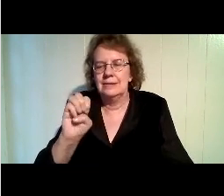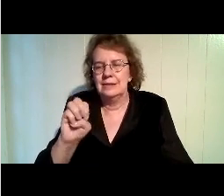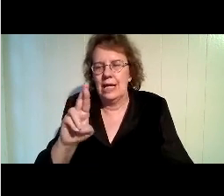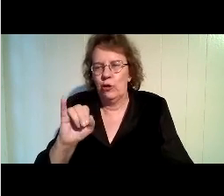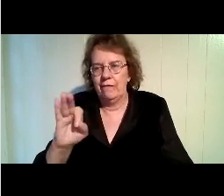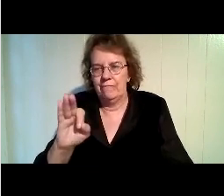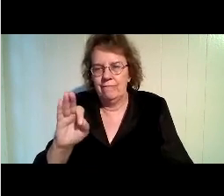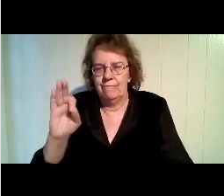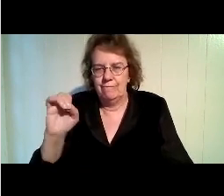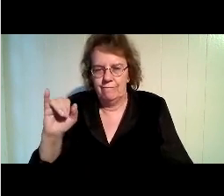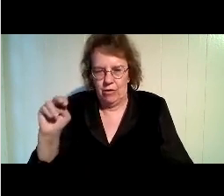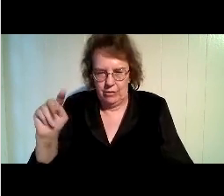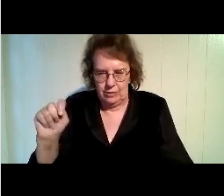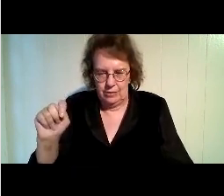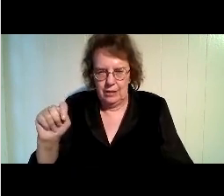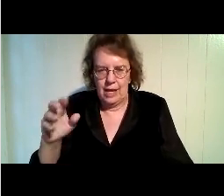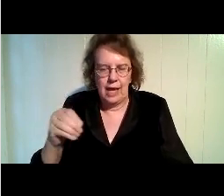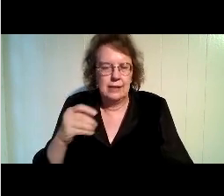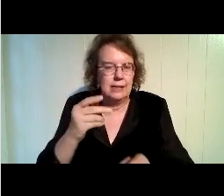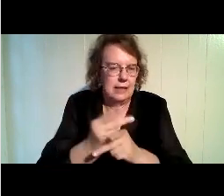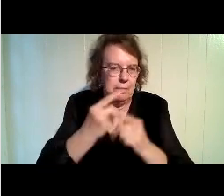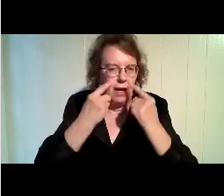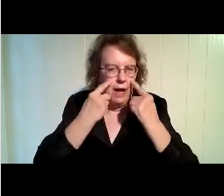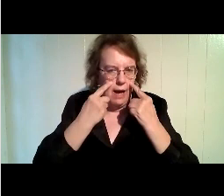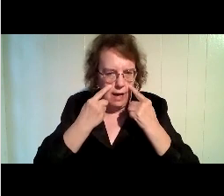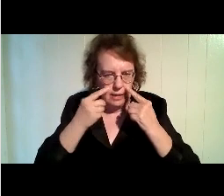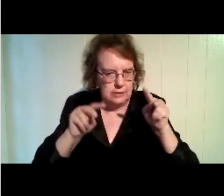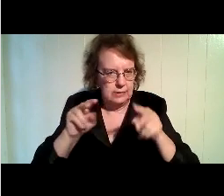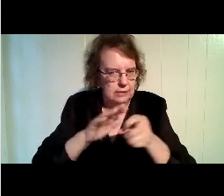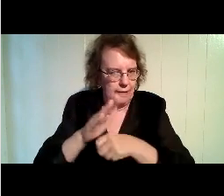And keeping an eye that there's plenty of sufficient white space on the slides.